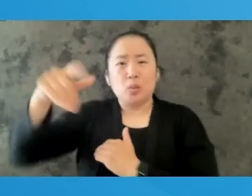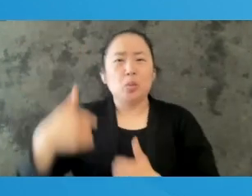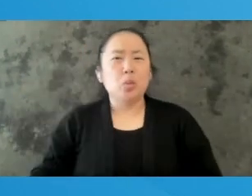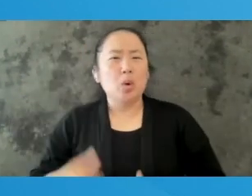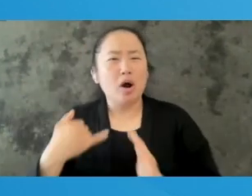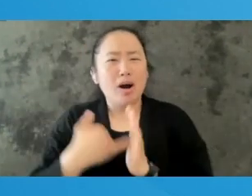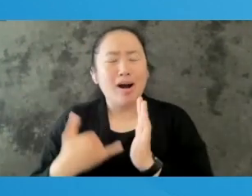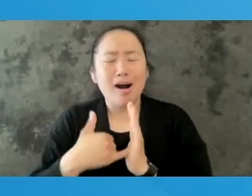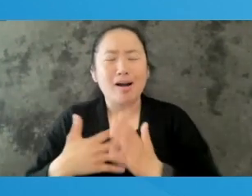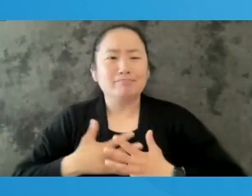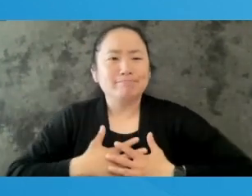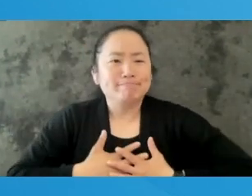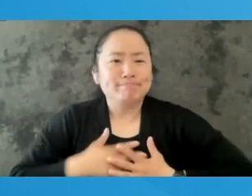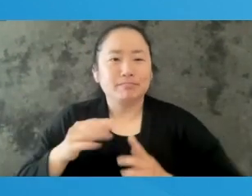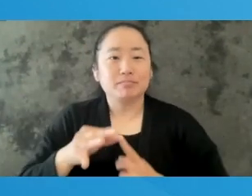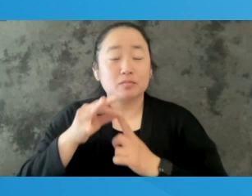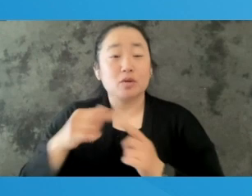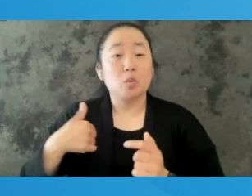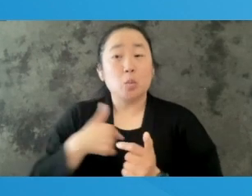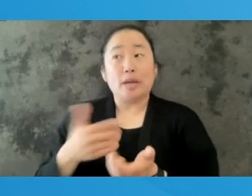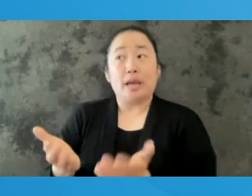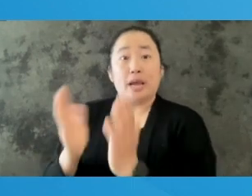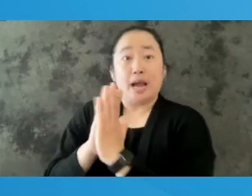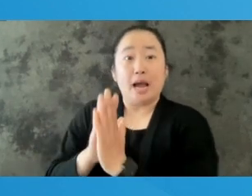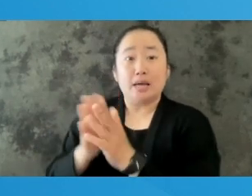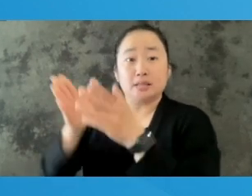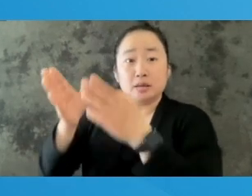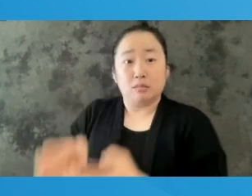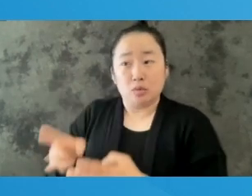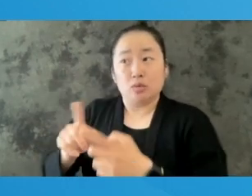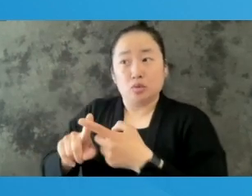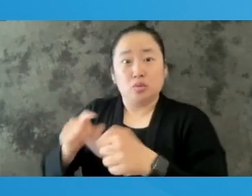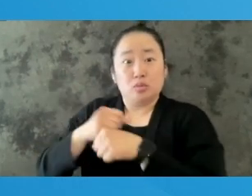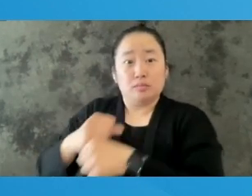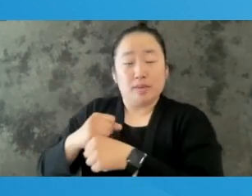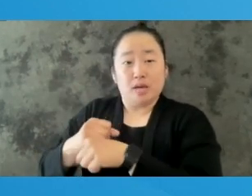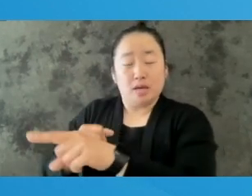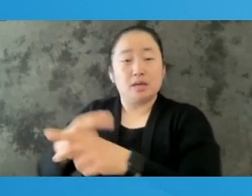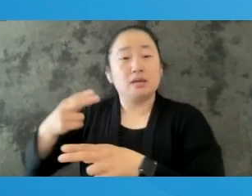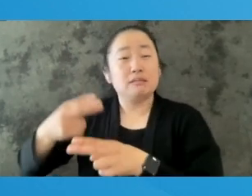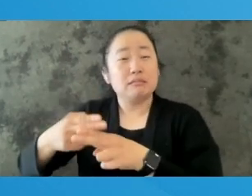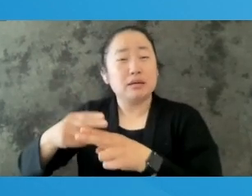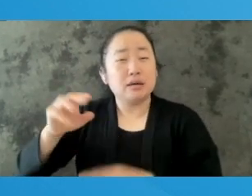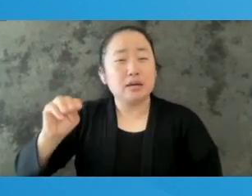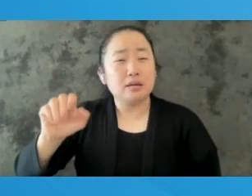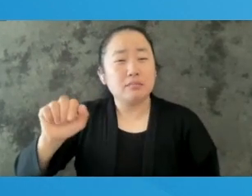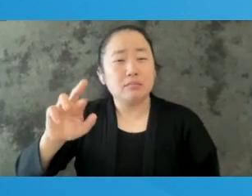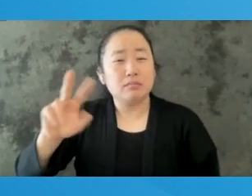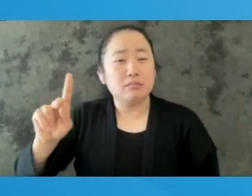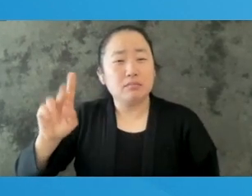We commissioned this work from the artist Mark Bradford.